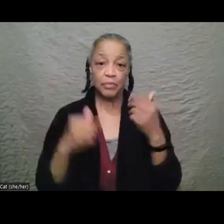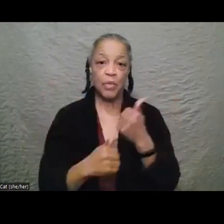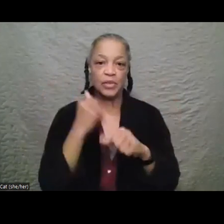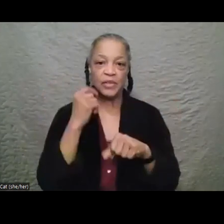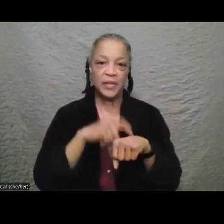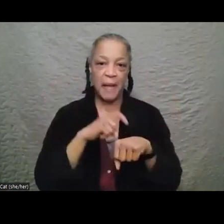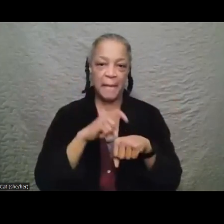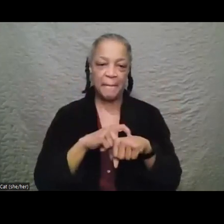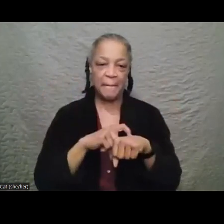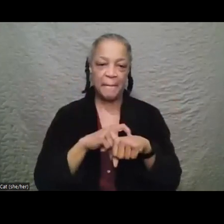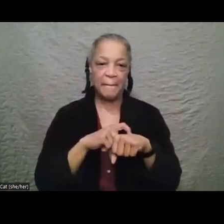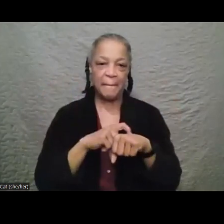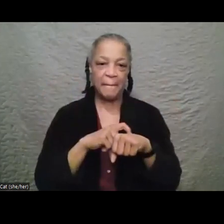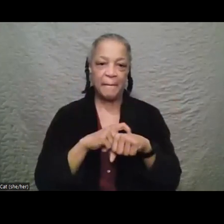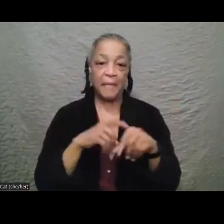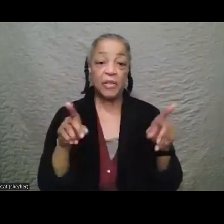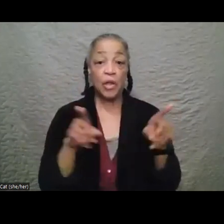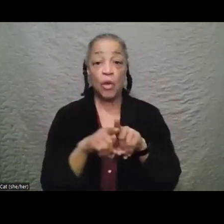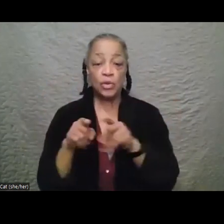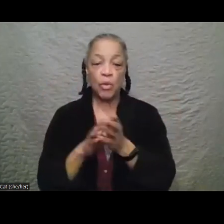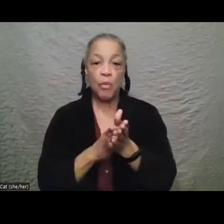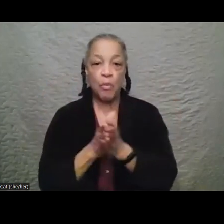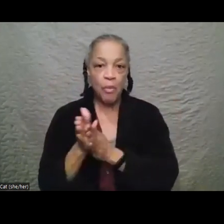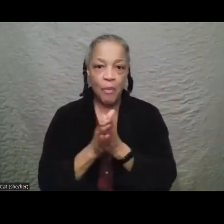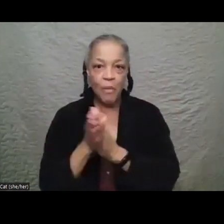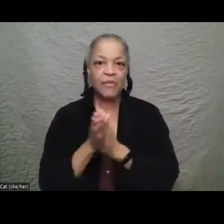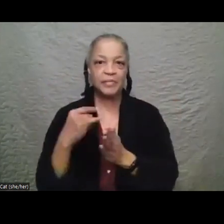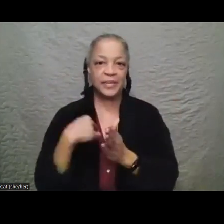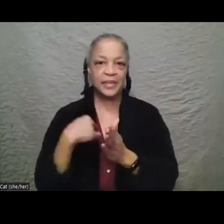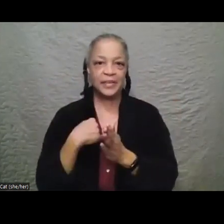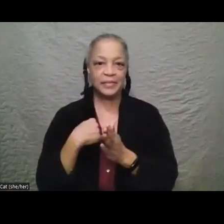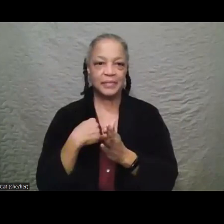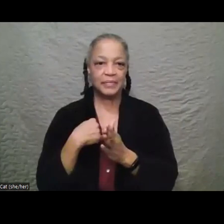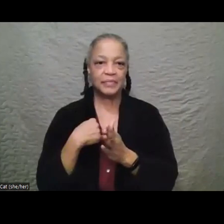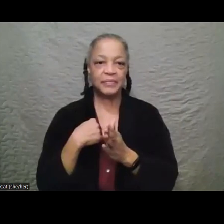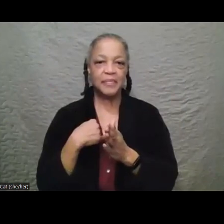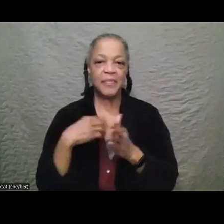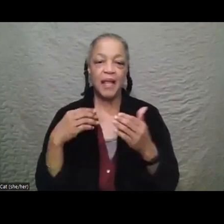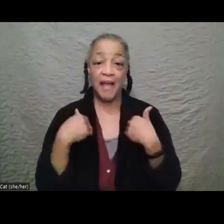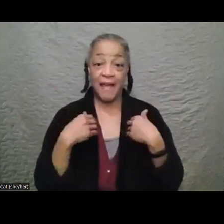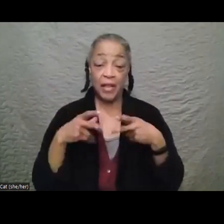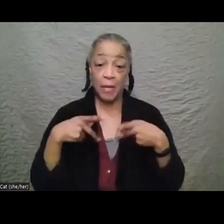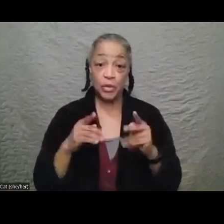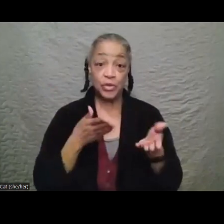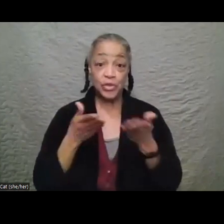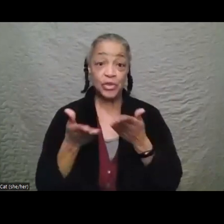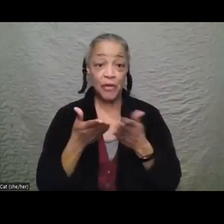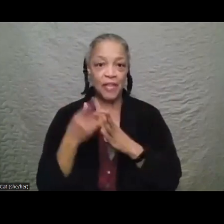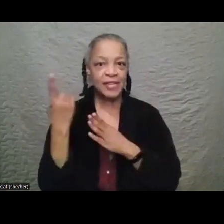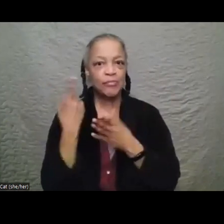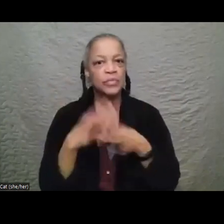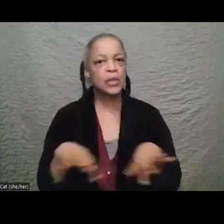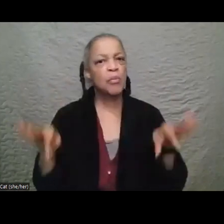It also motivated me . Given the opportunity to serve, something that is important to collaborate